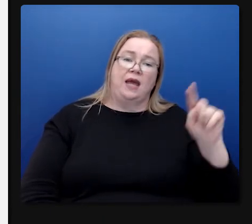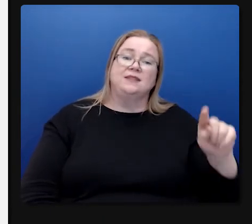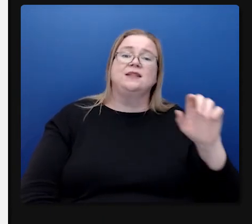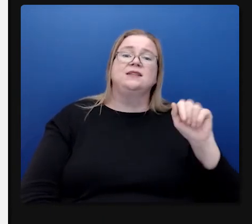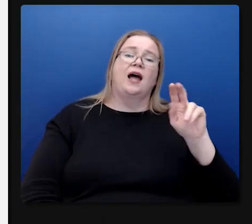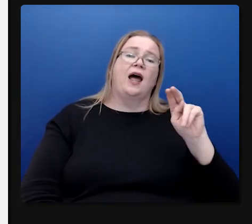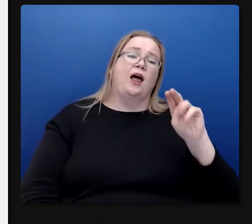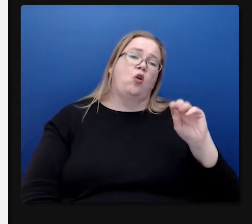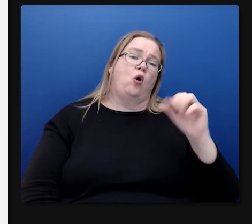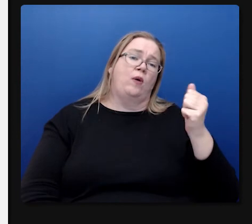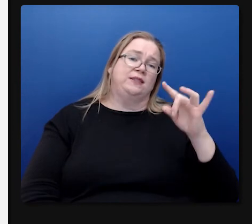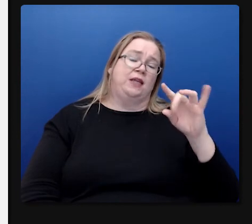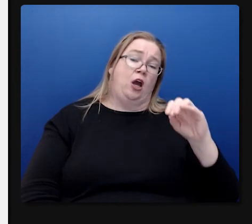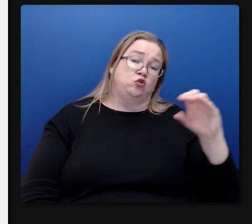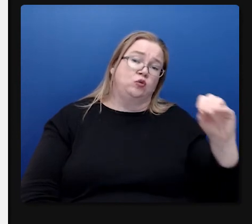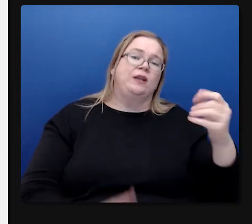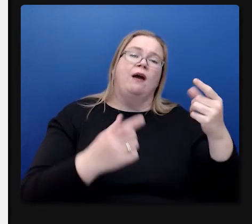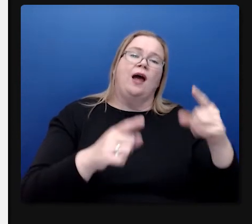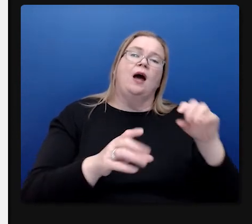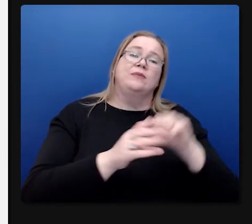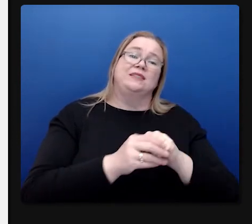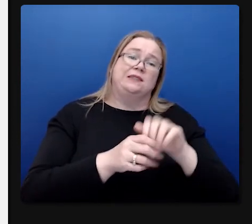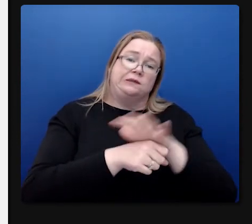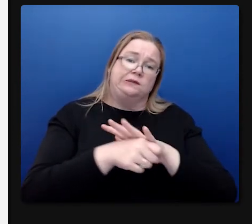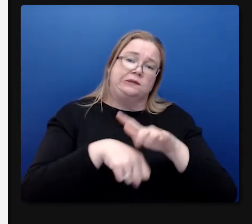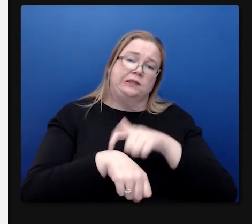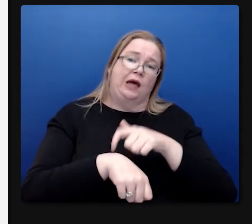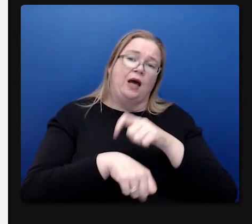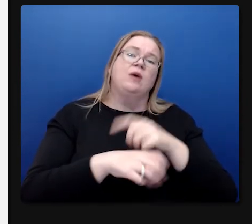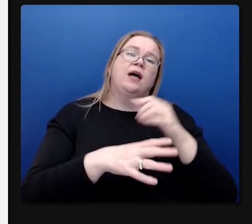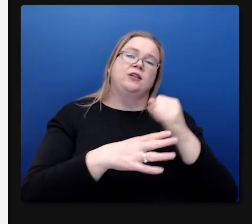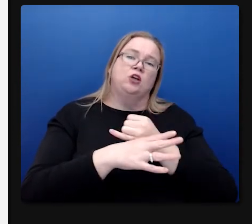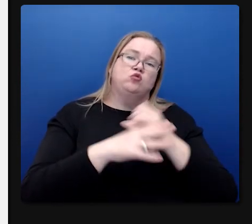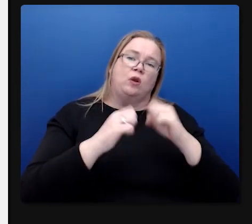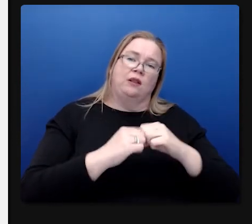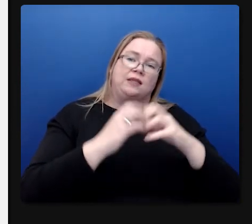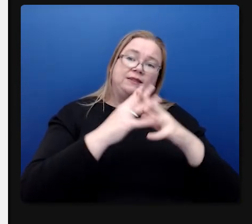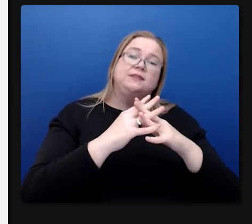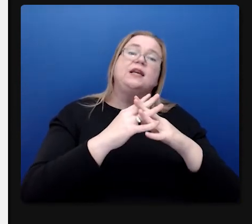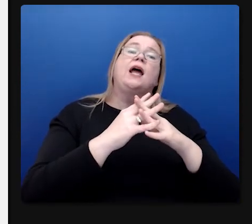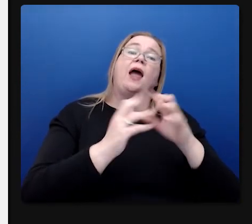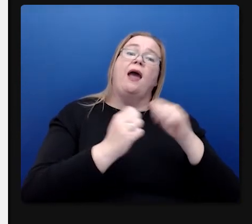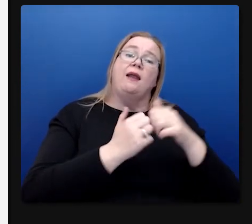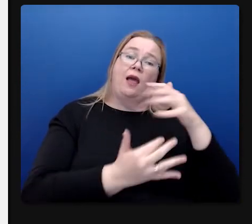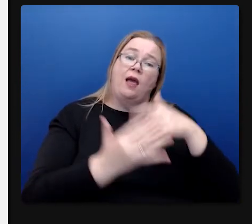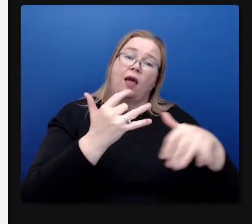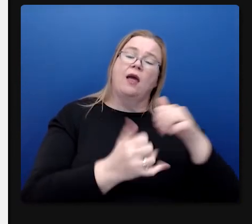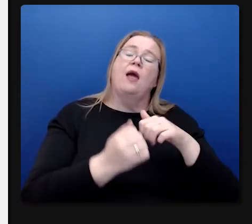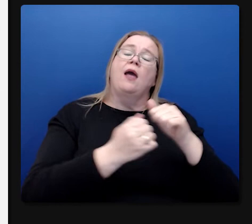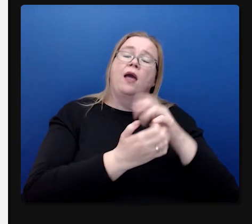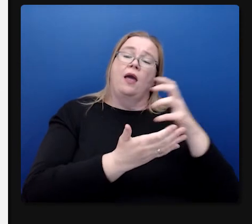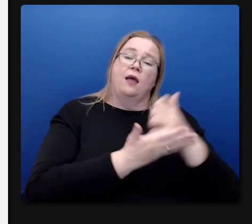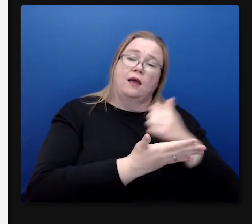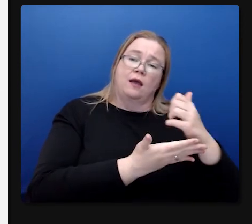Anno 1800 takes place in the era of industrialization, and players, interact with, and take advantage